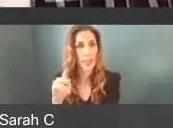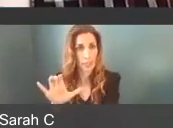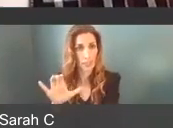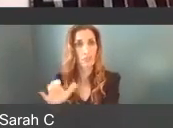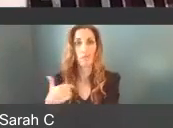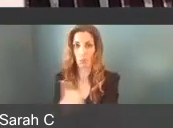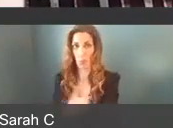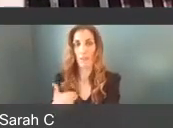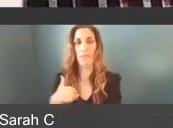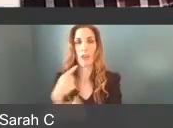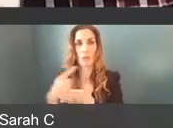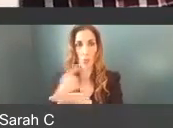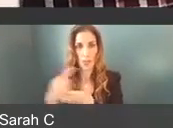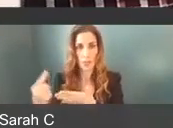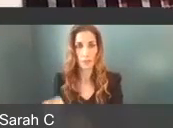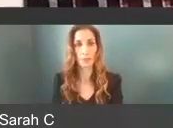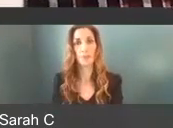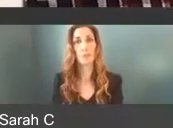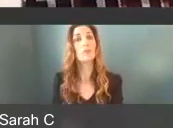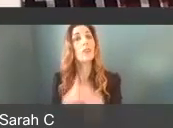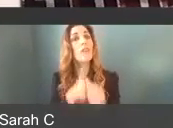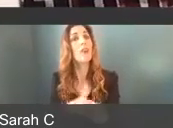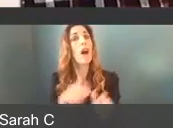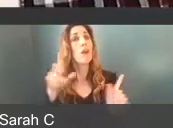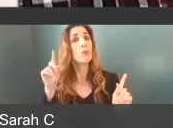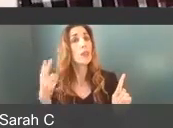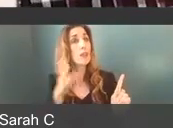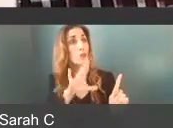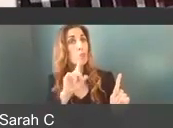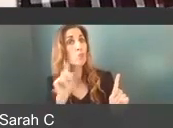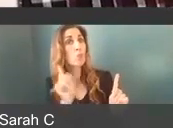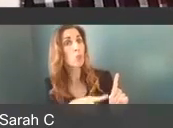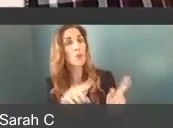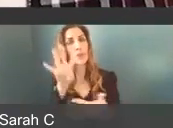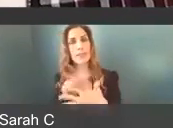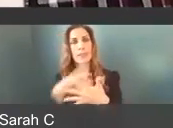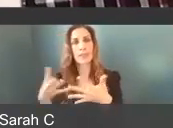with the Pennsylvania Department of Health order, we have scheduled out Phase 1A appointments into